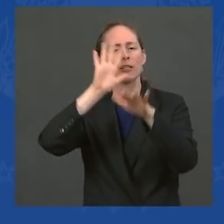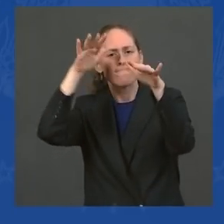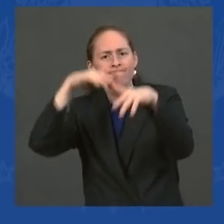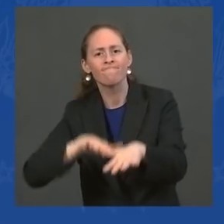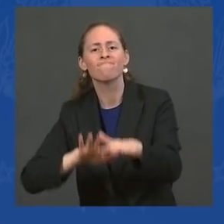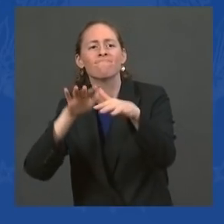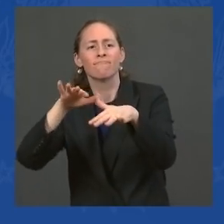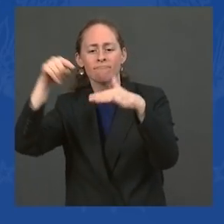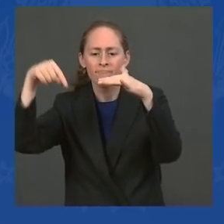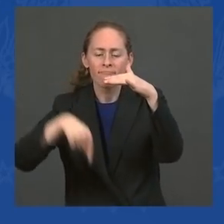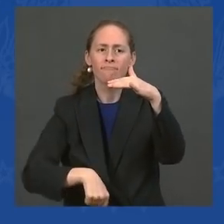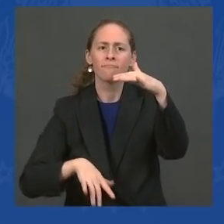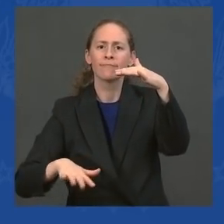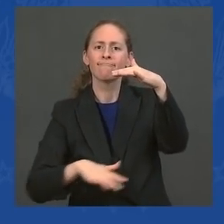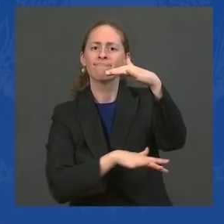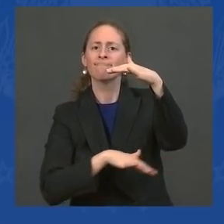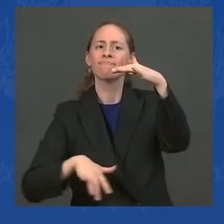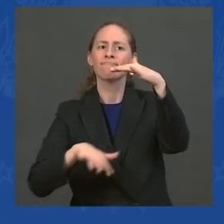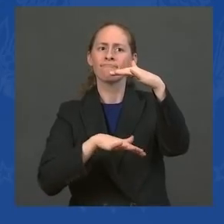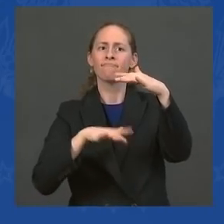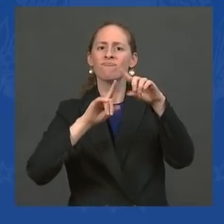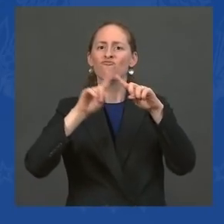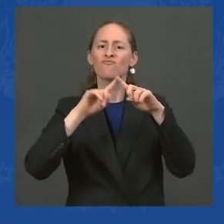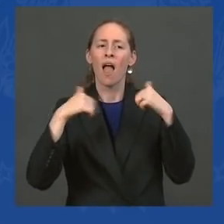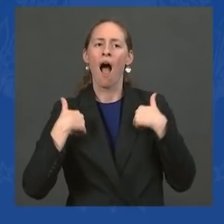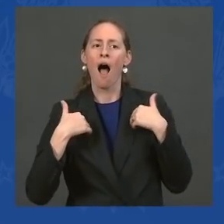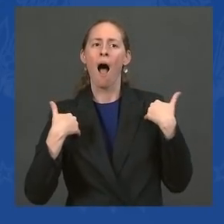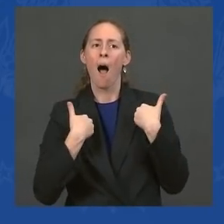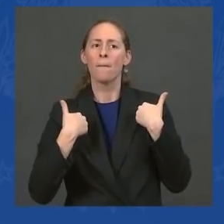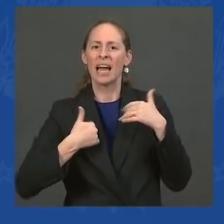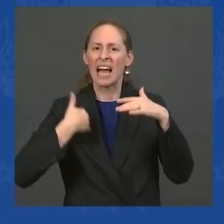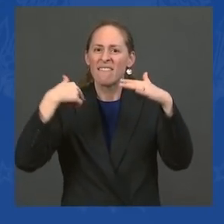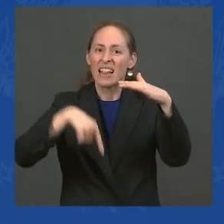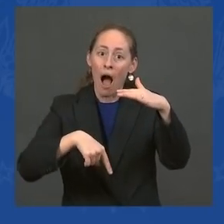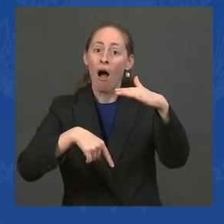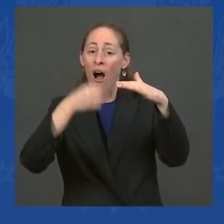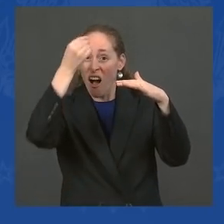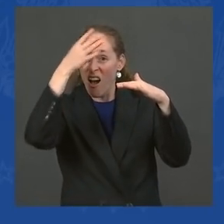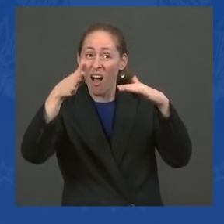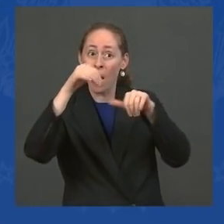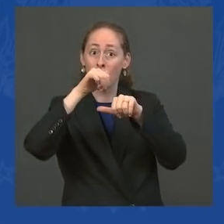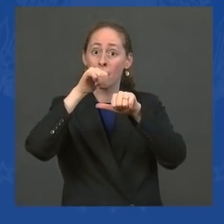and underwater mountains as tall as the Appalachians. There's nothing like it in the whole world.